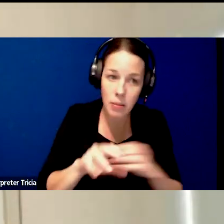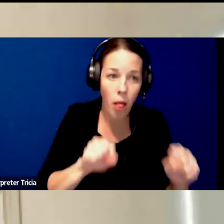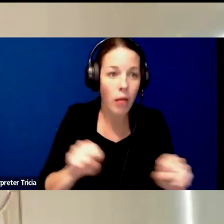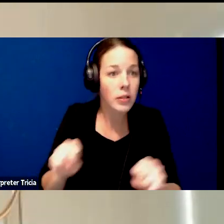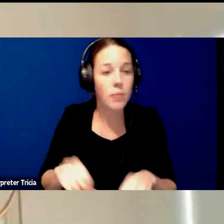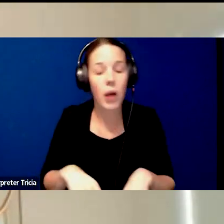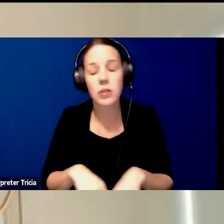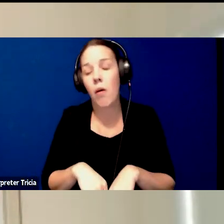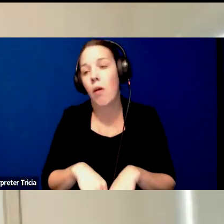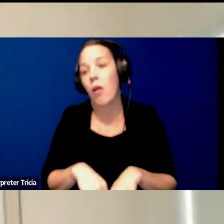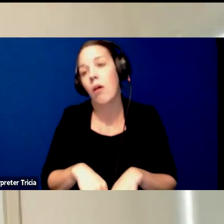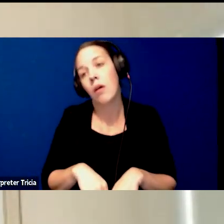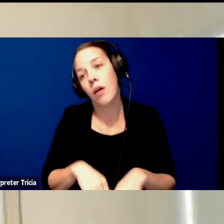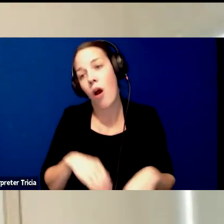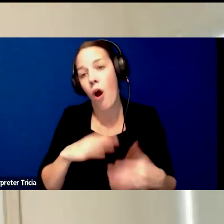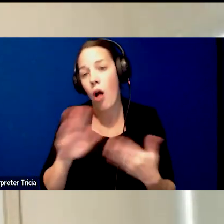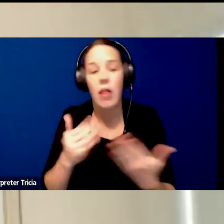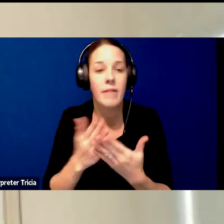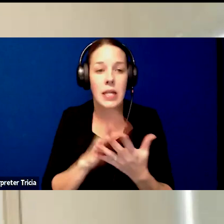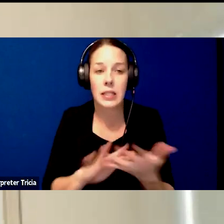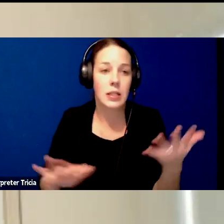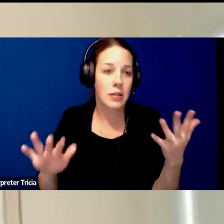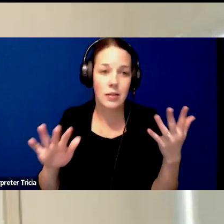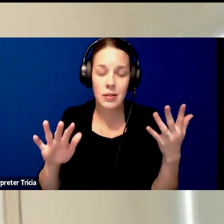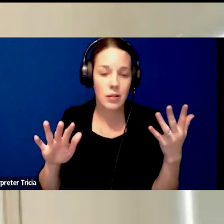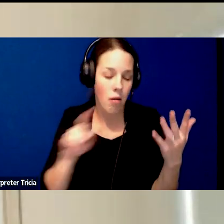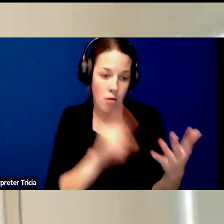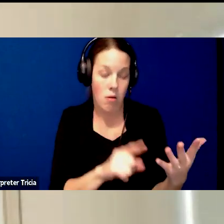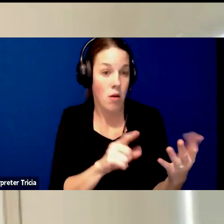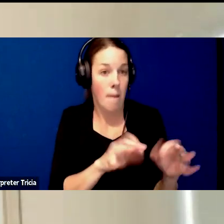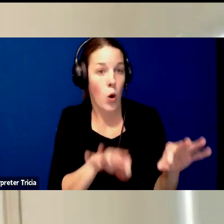So, all of this can't happen if we're, we don't know one another,